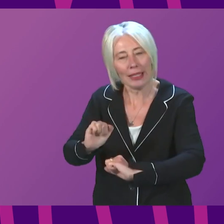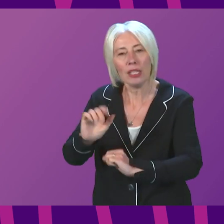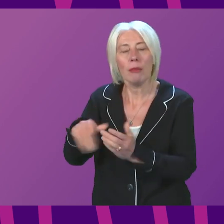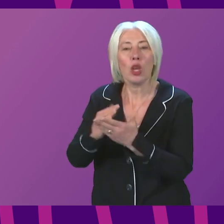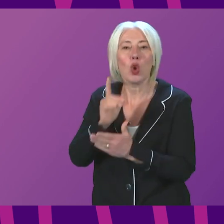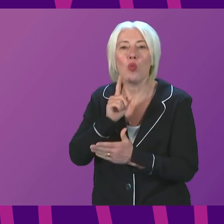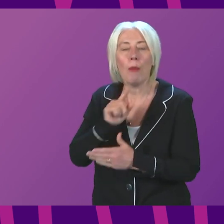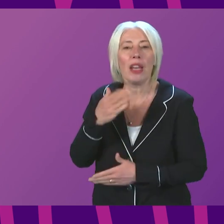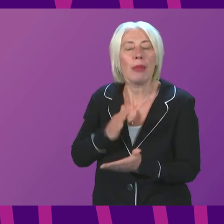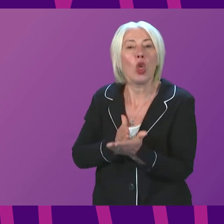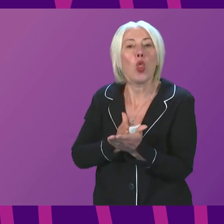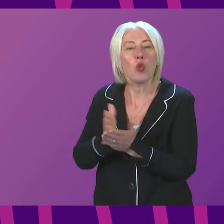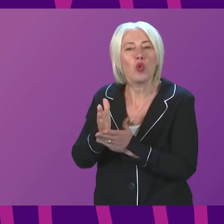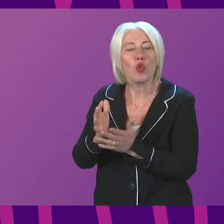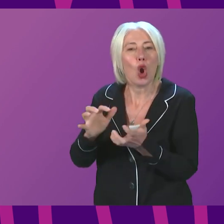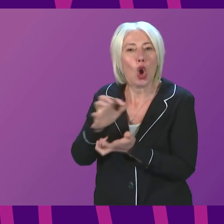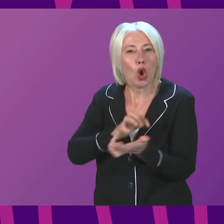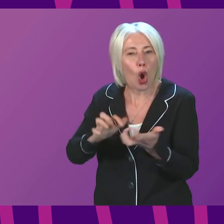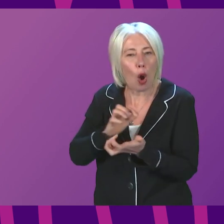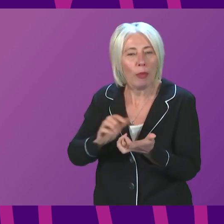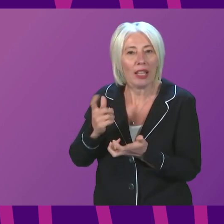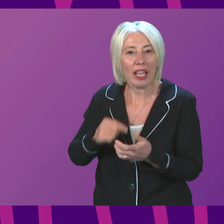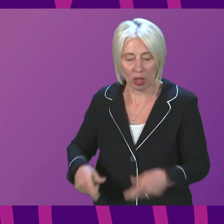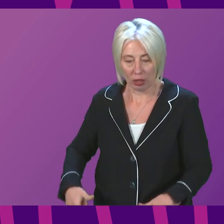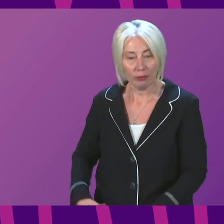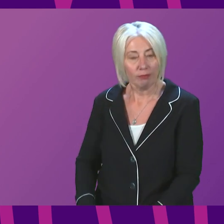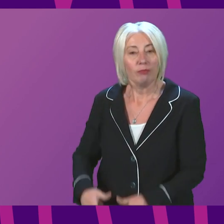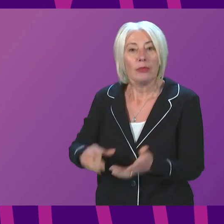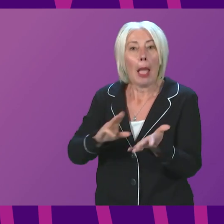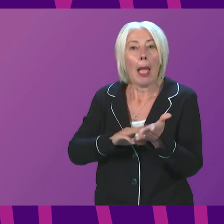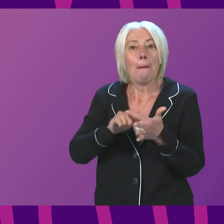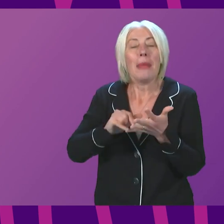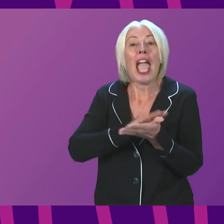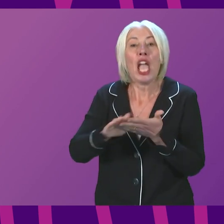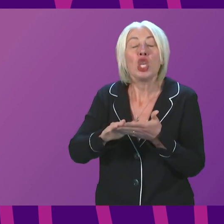experienced complications as a result of transvaginal mesh have access to the best possible care.”